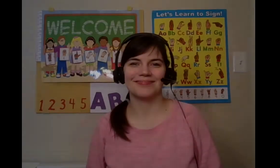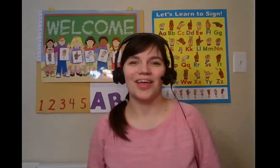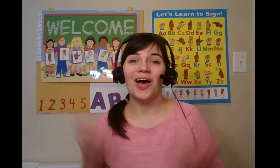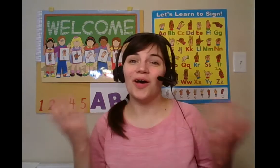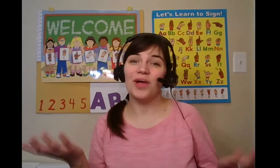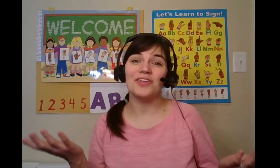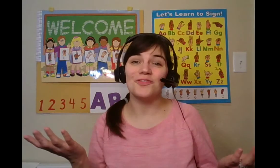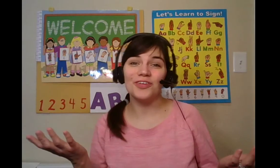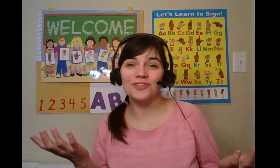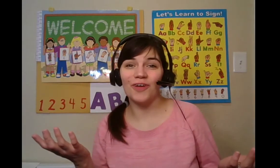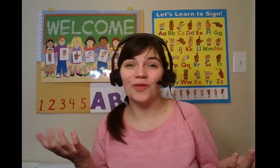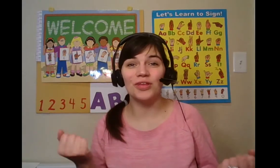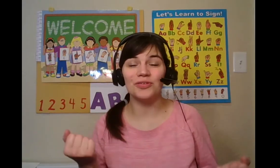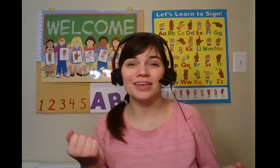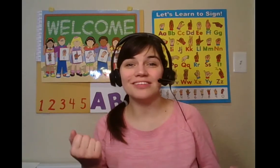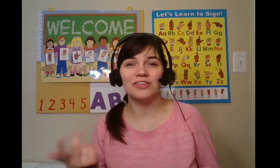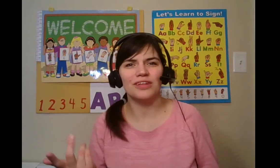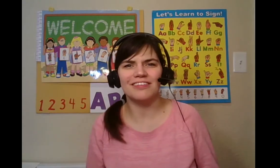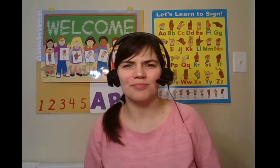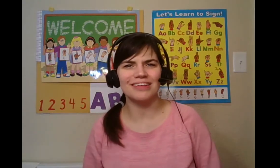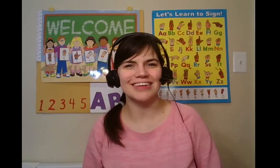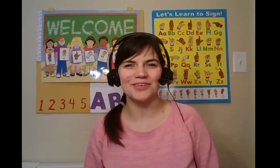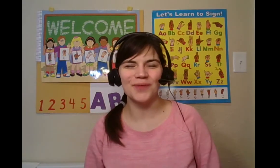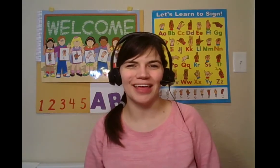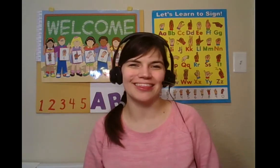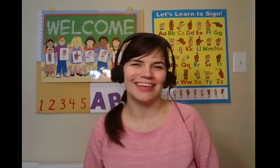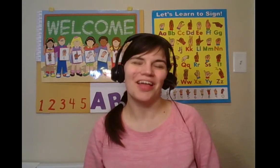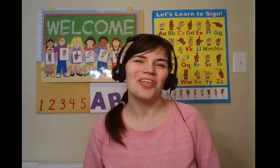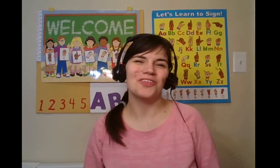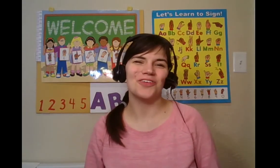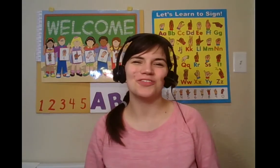Alright, first of all, when you eat, you need something to eat with. The first